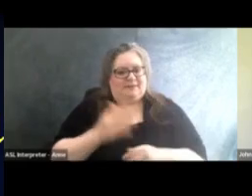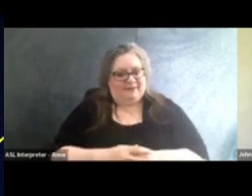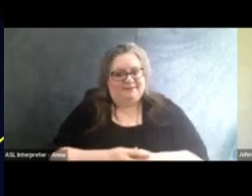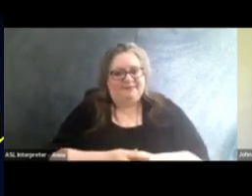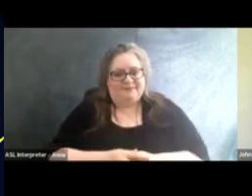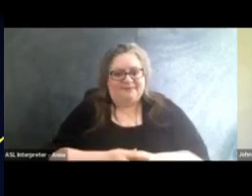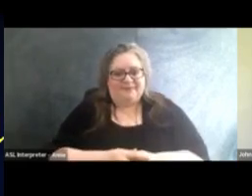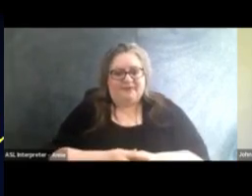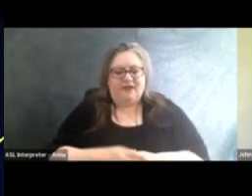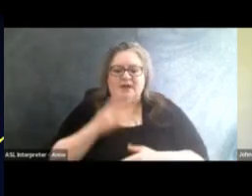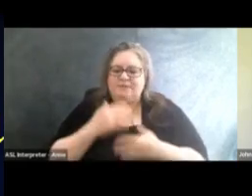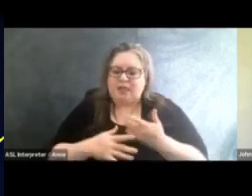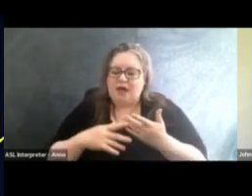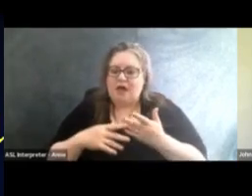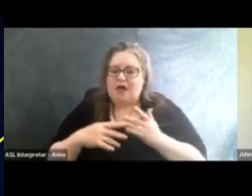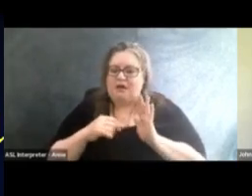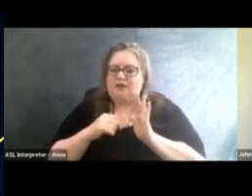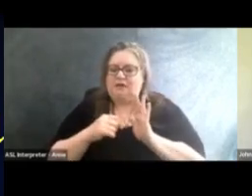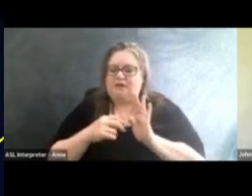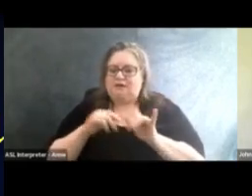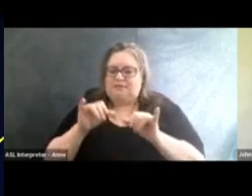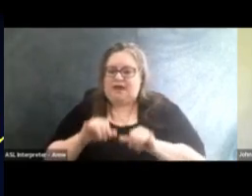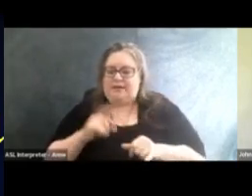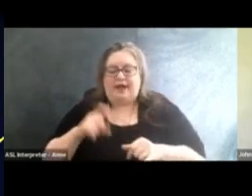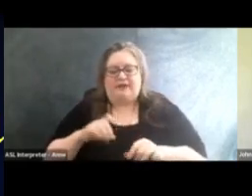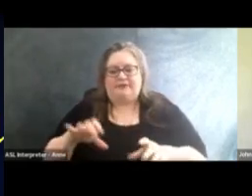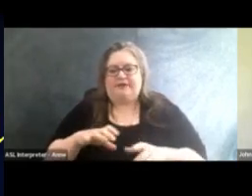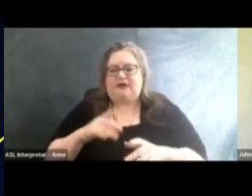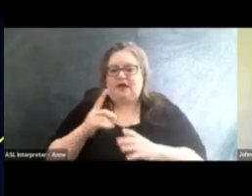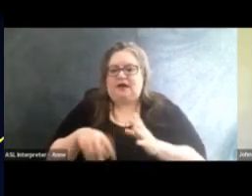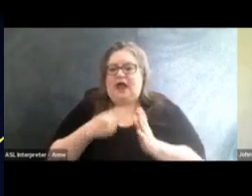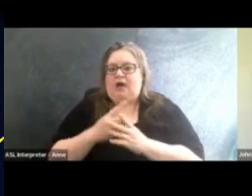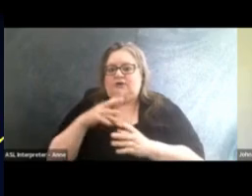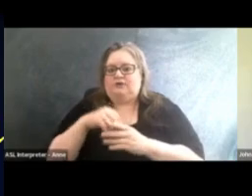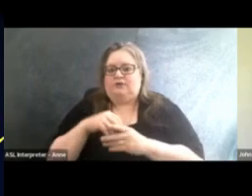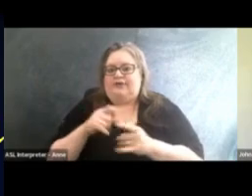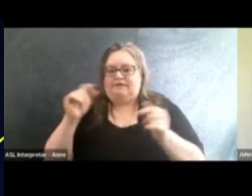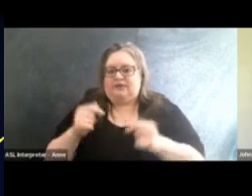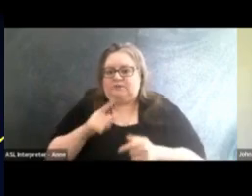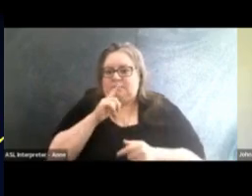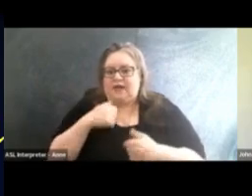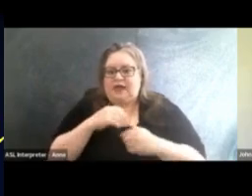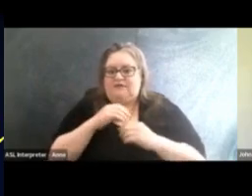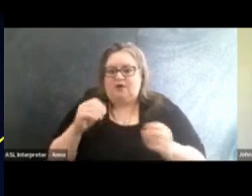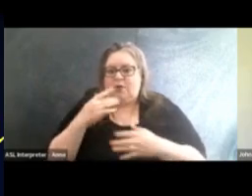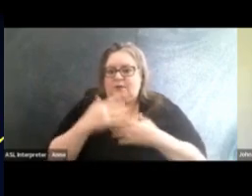reverse of that one, they have to be done within hours of the injury. We don't have any blood biomarkers that can be used many